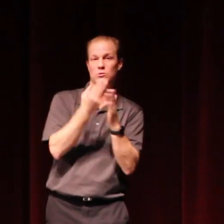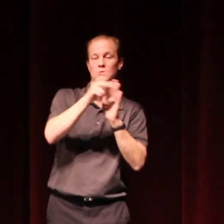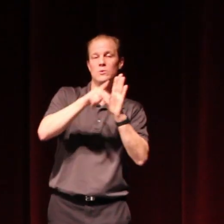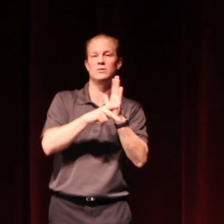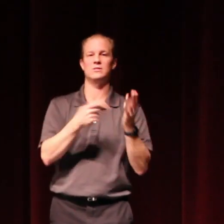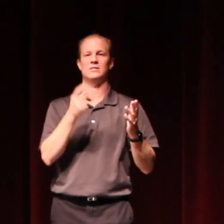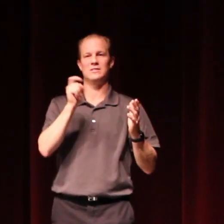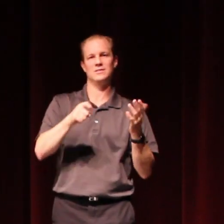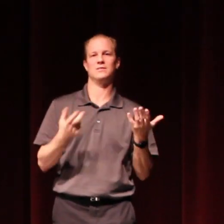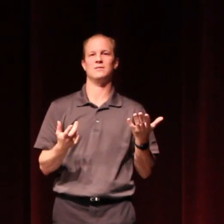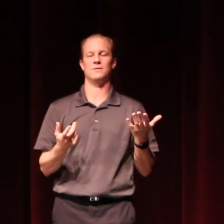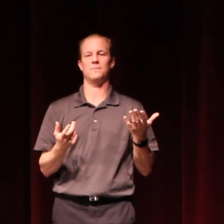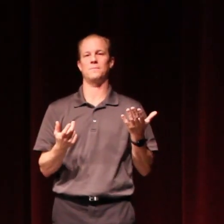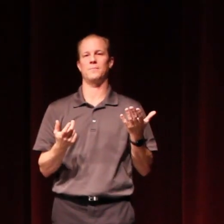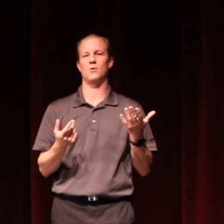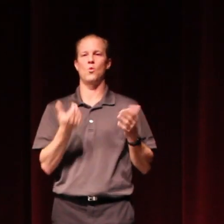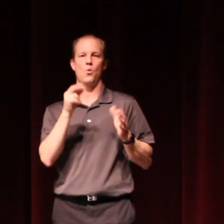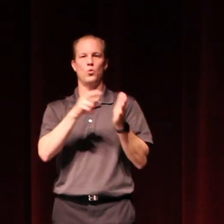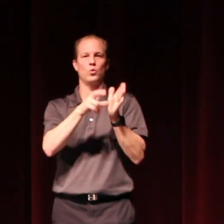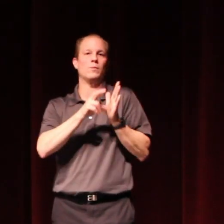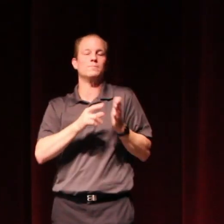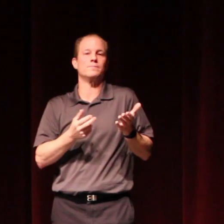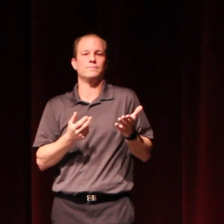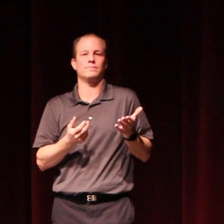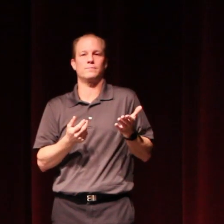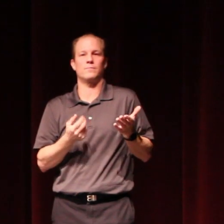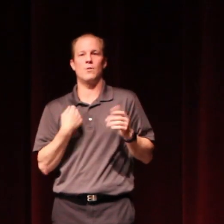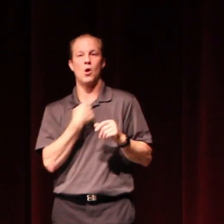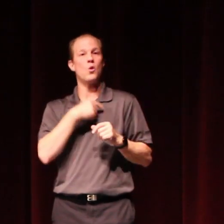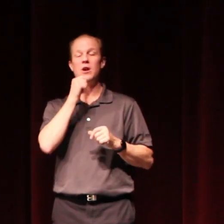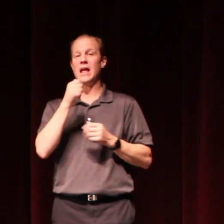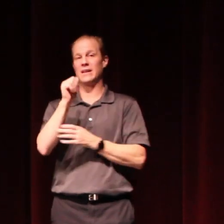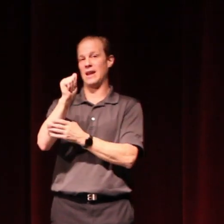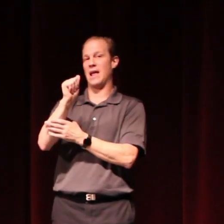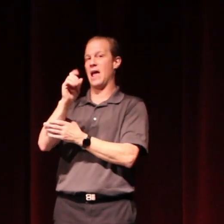that are needed and are required. We're not an administrative board, we are not running